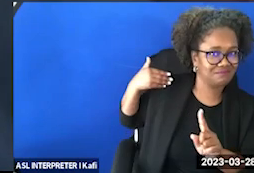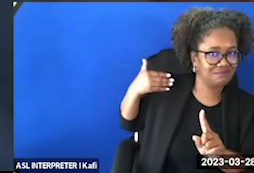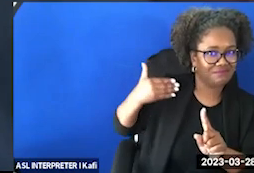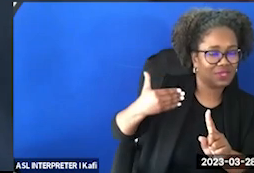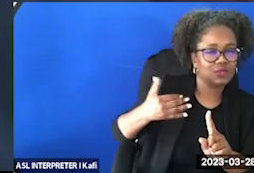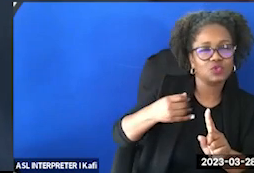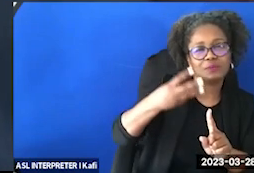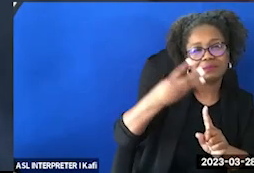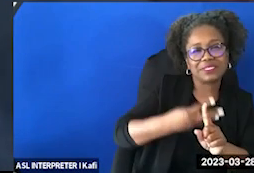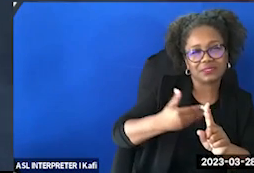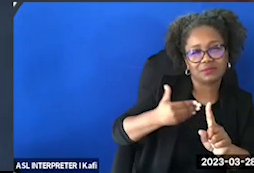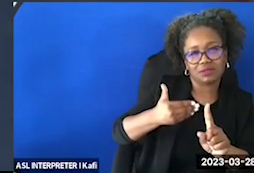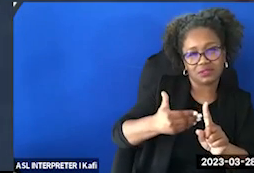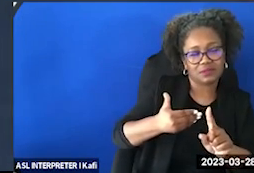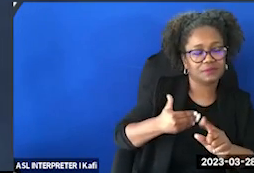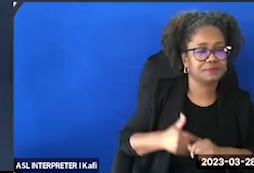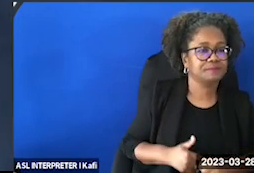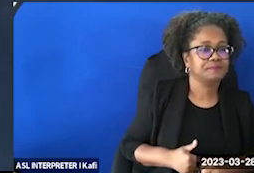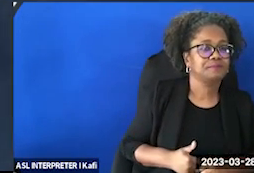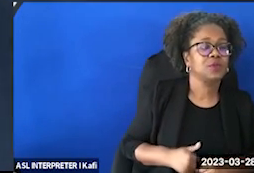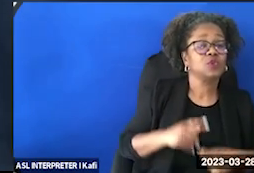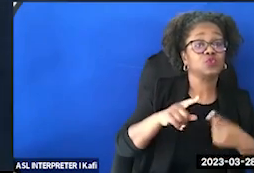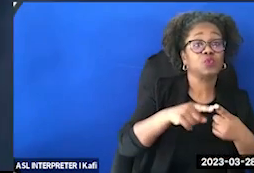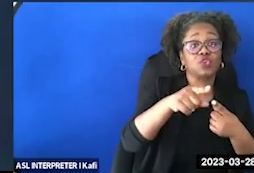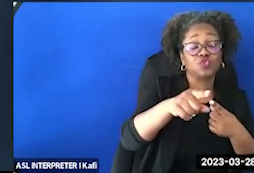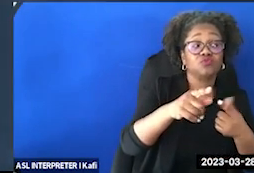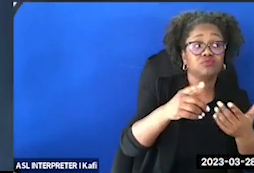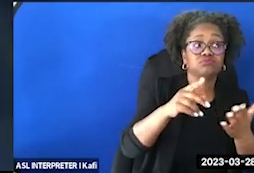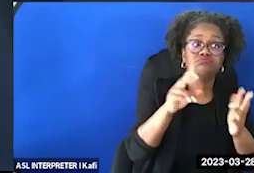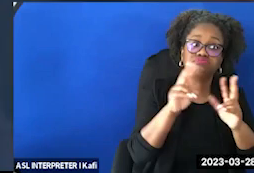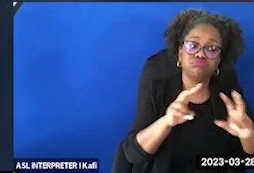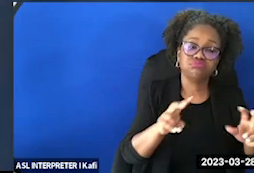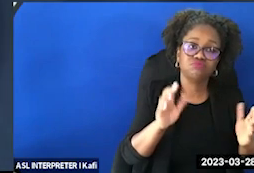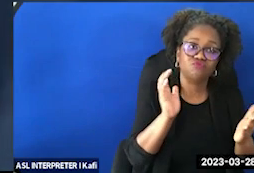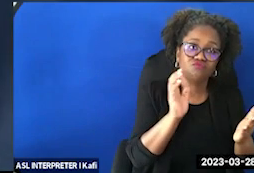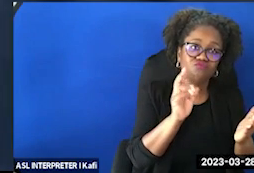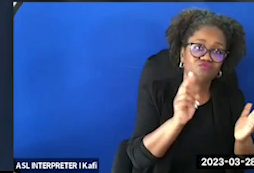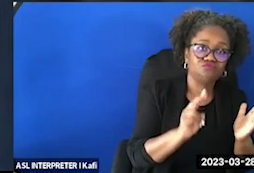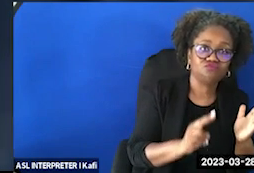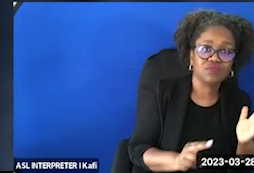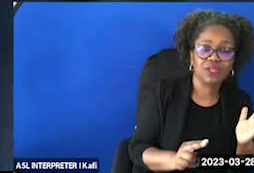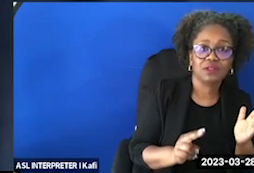Debbie Stine, Science & Technology Policy Academy: then hopefully. Debbie Stine, Science & Technology Policy Academy: here we'll just do this as an example.